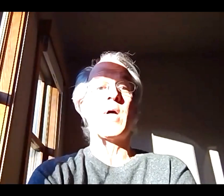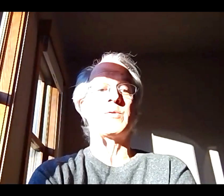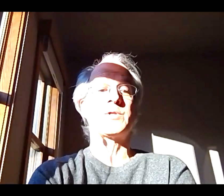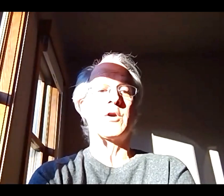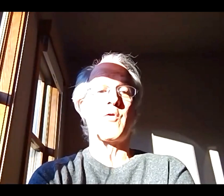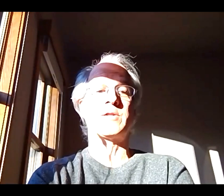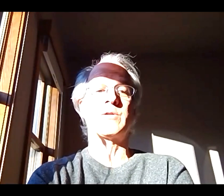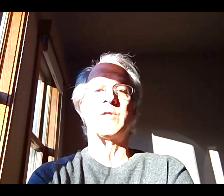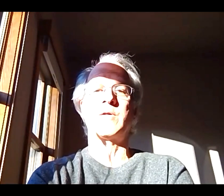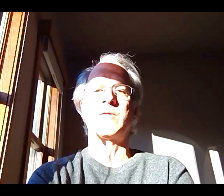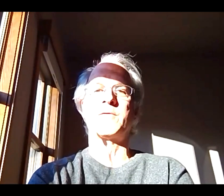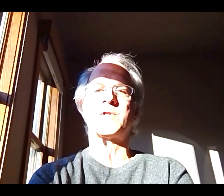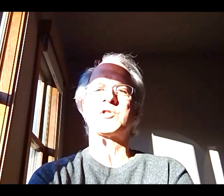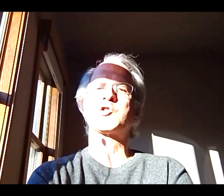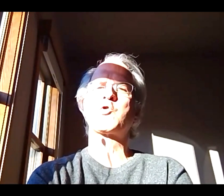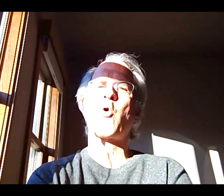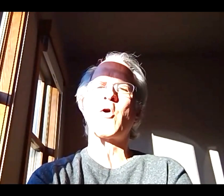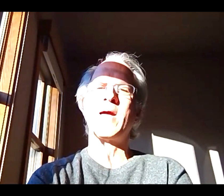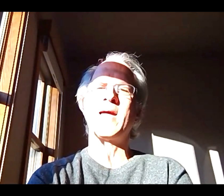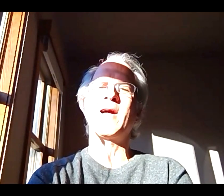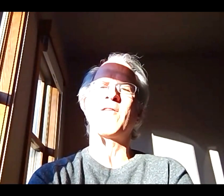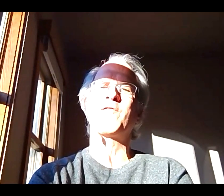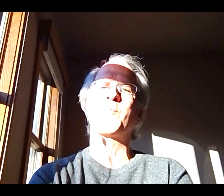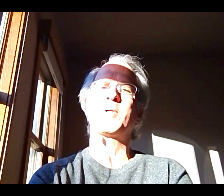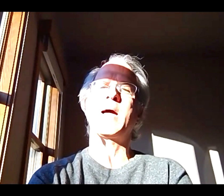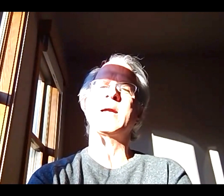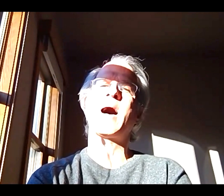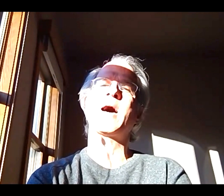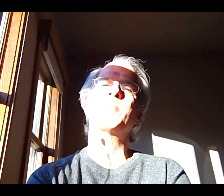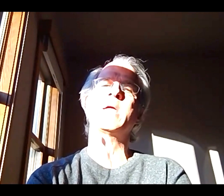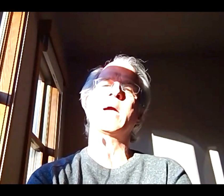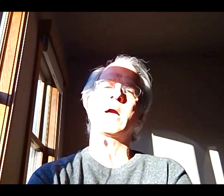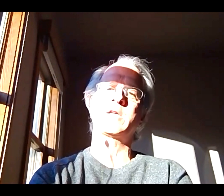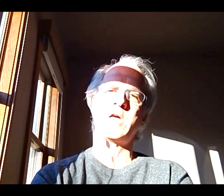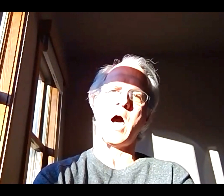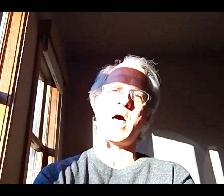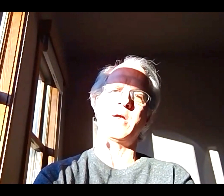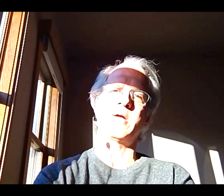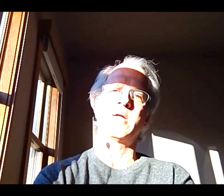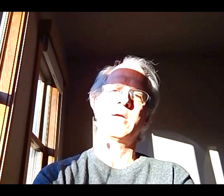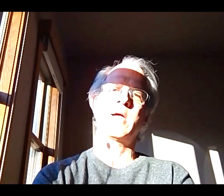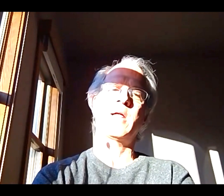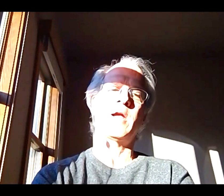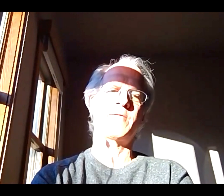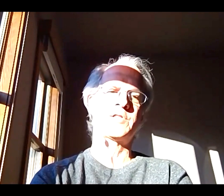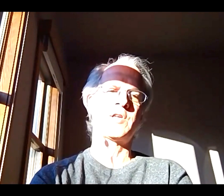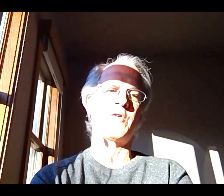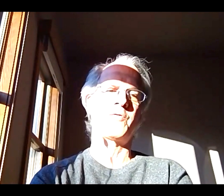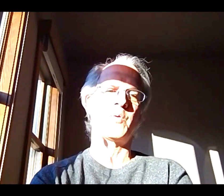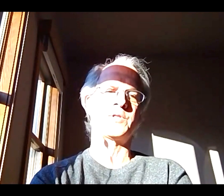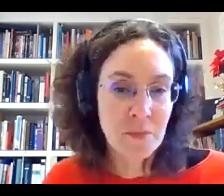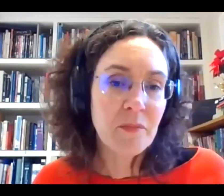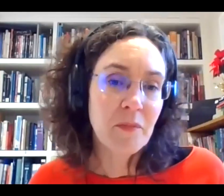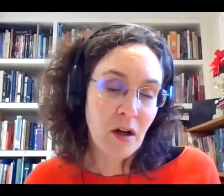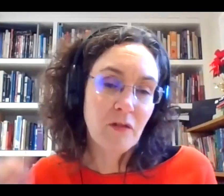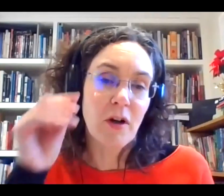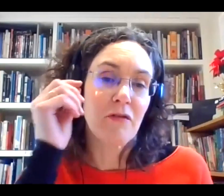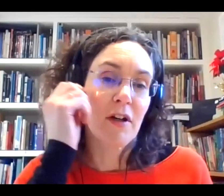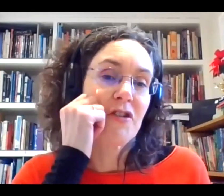that was a great, that the story of the play not being done, in and of itself, (Una: yeah, of 'Wife